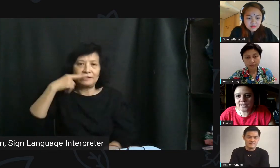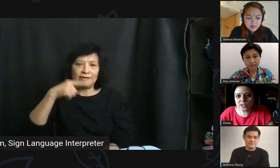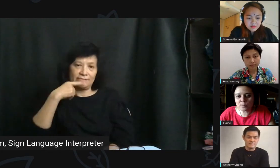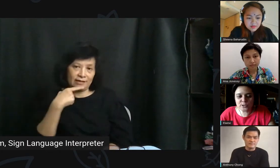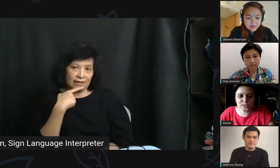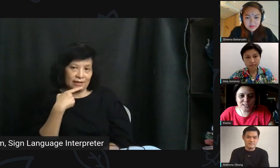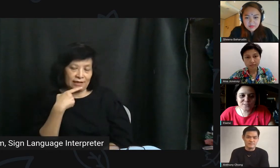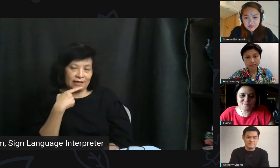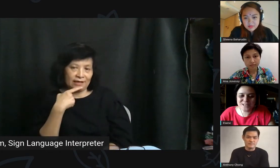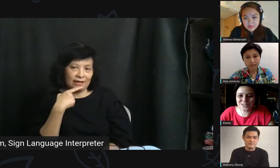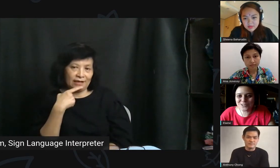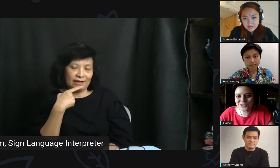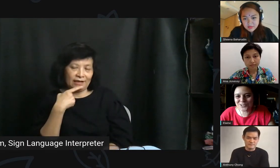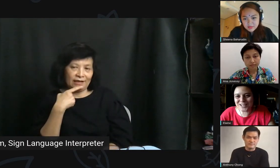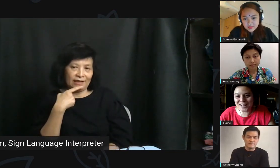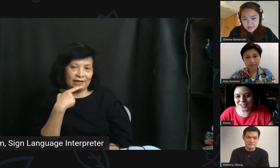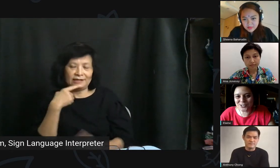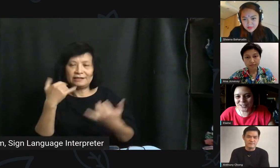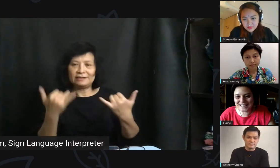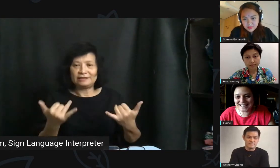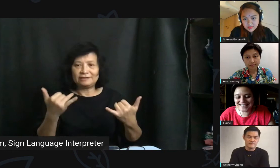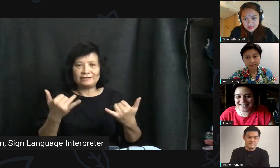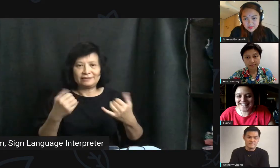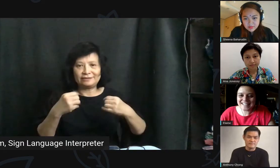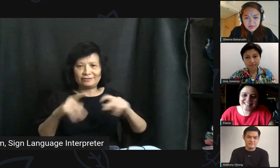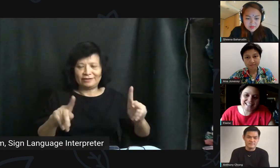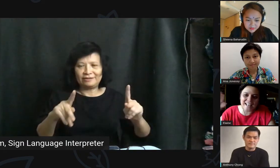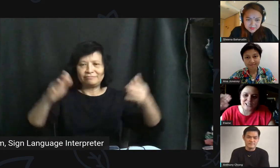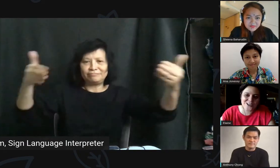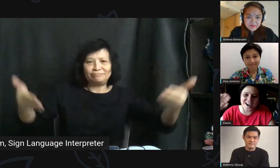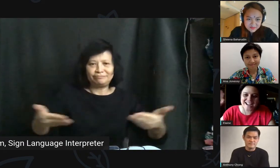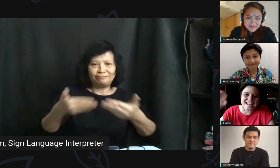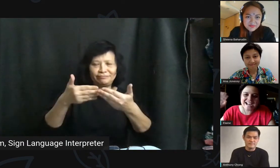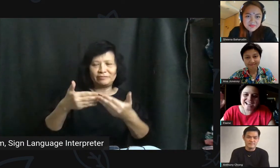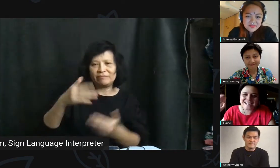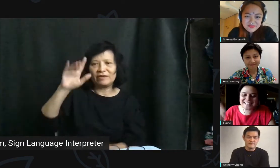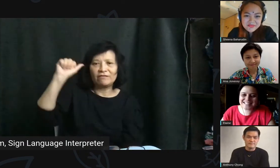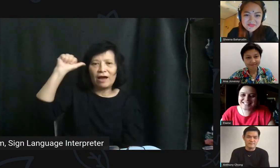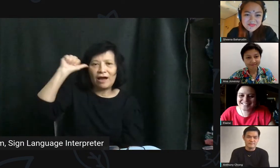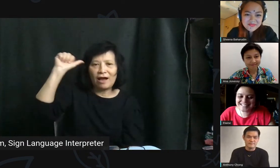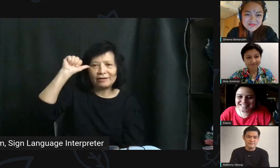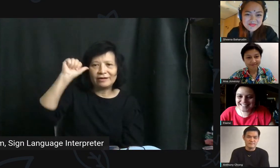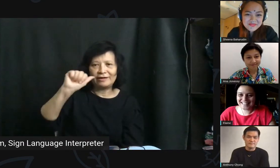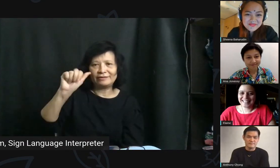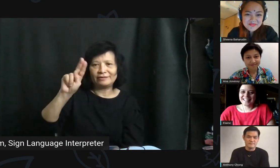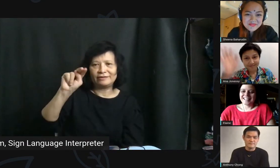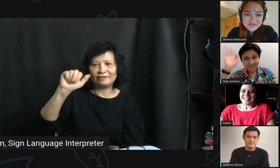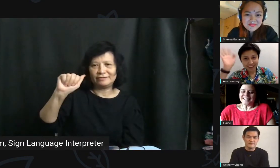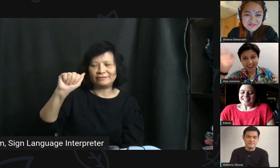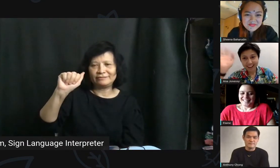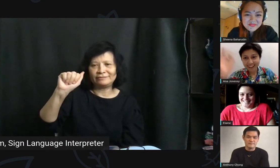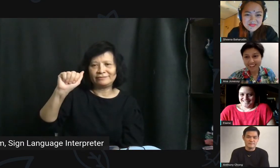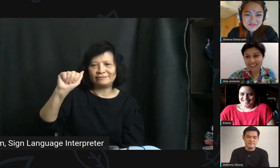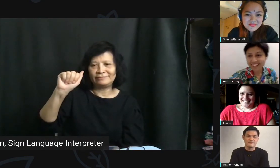This is an opportunity for me to introduce Ana Jonessy. Say hello, Ana. Hi.